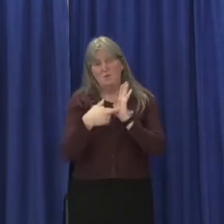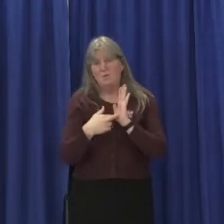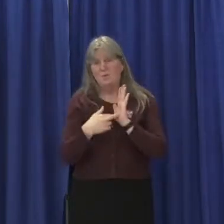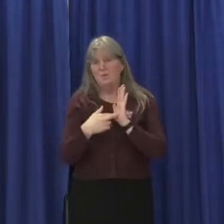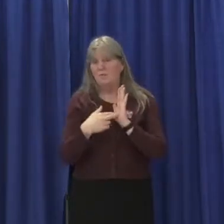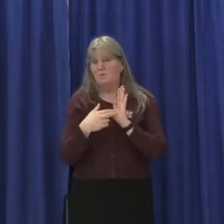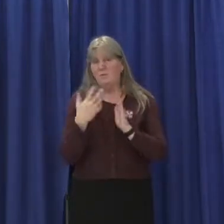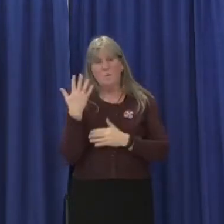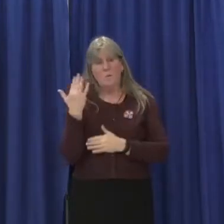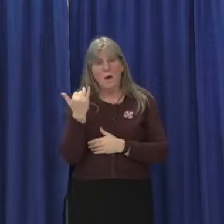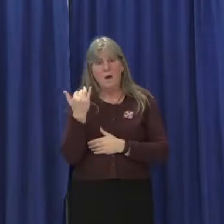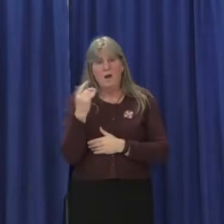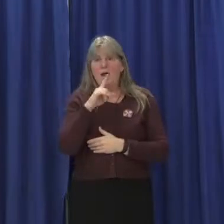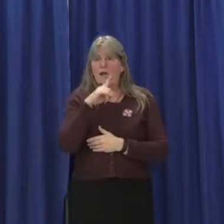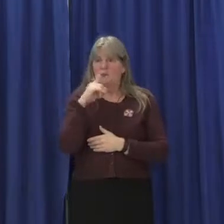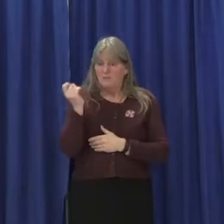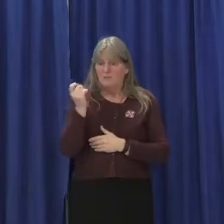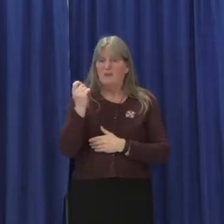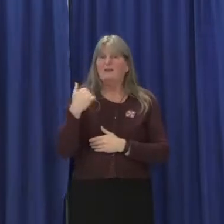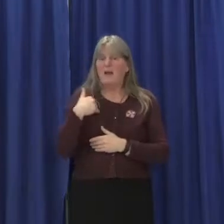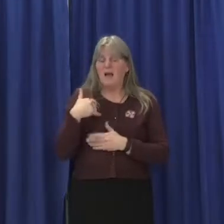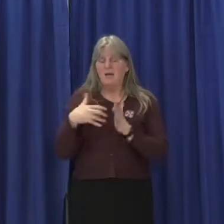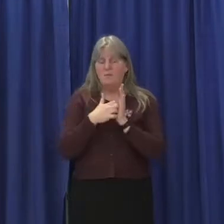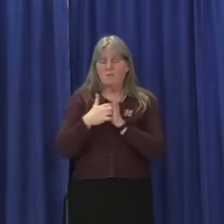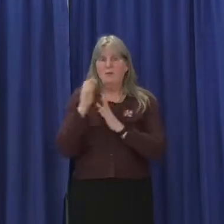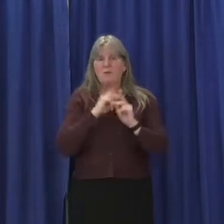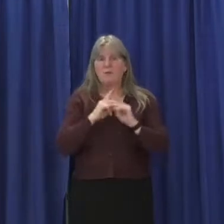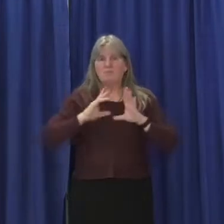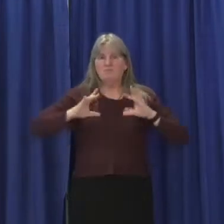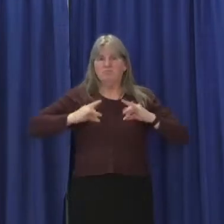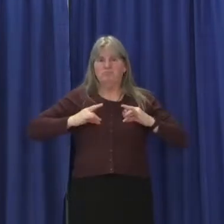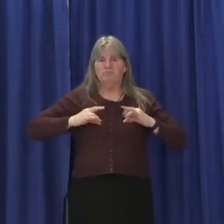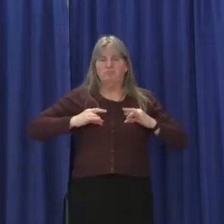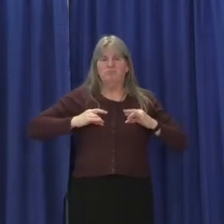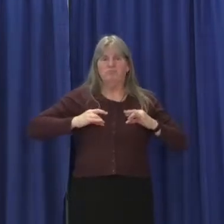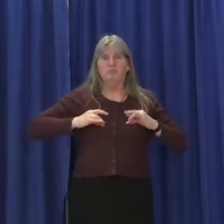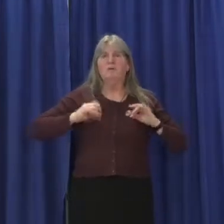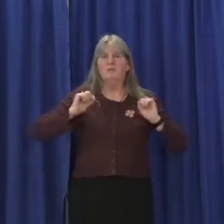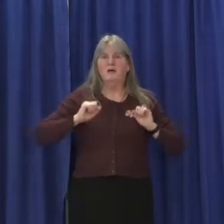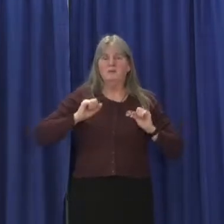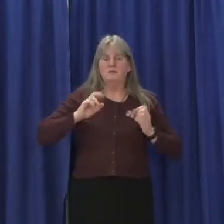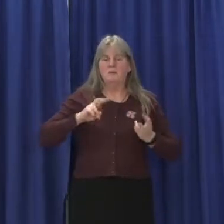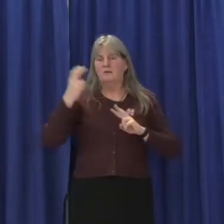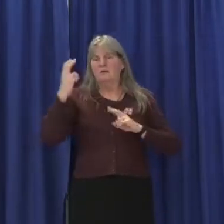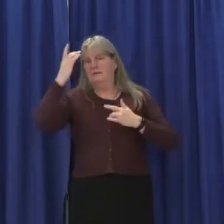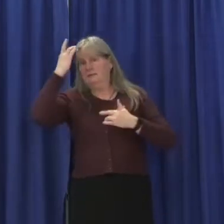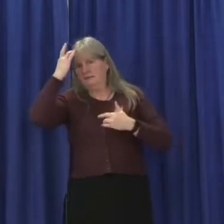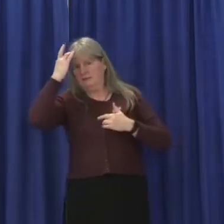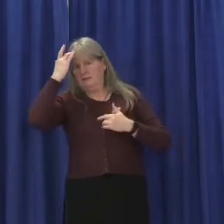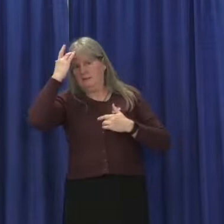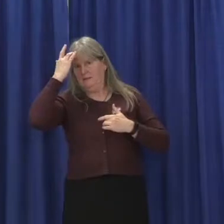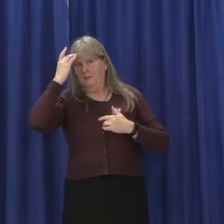vulnerabilities that exist in our population. And the more people who get their booster dose, the more